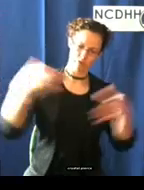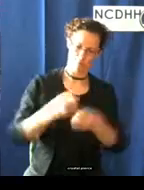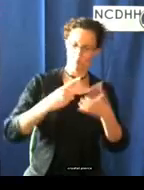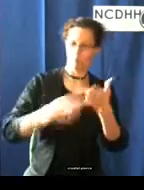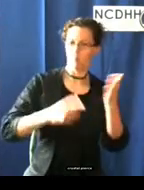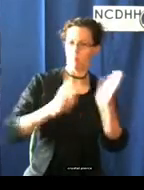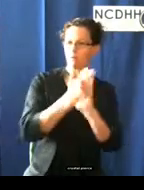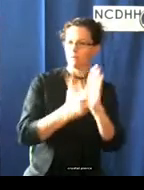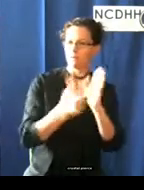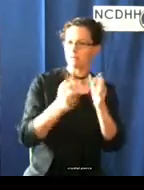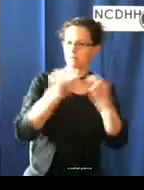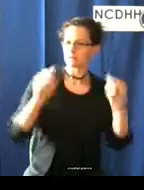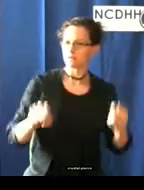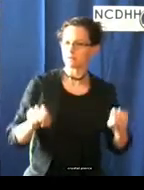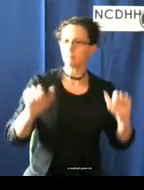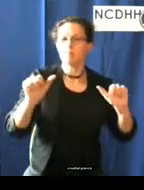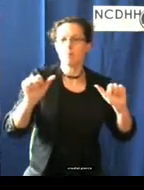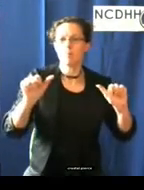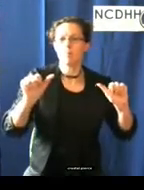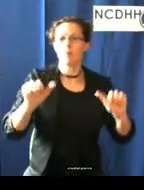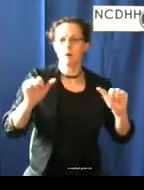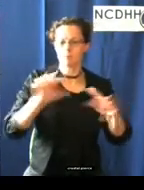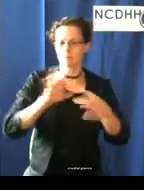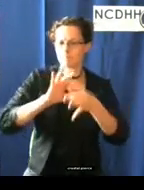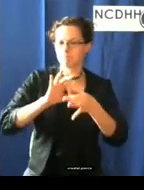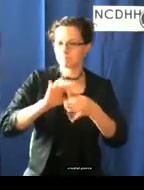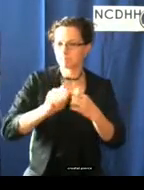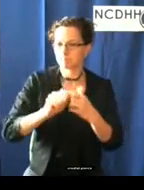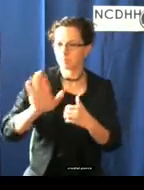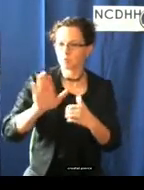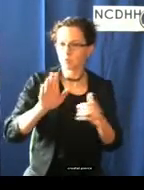AS I MENTIONED THERE ARE FOUR LAWS THAT MAY APPLY TO YOU IN